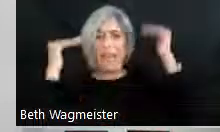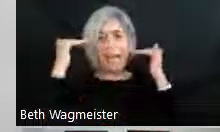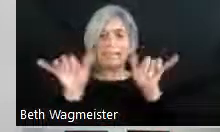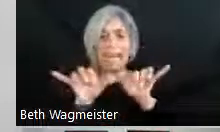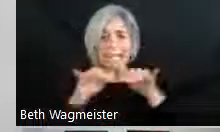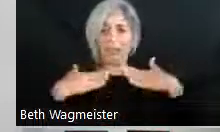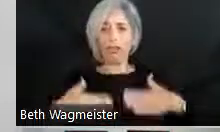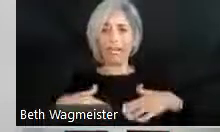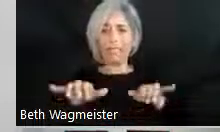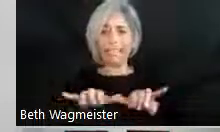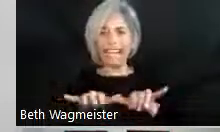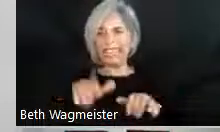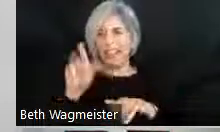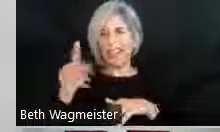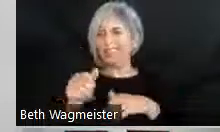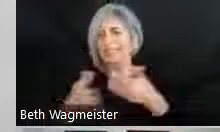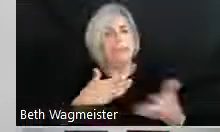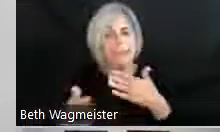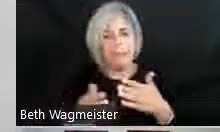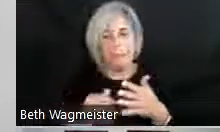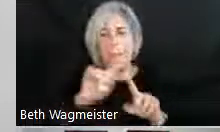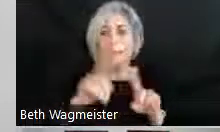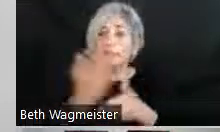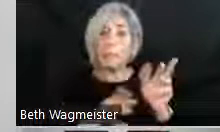size, leg length, stuff like that. I got some responses coming in.